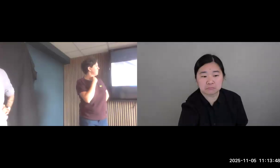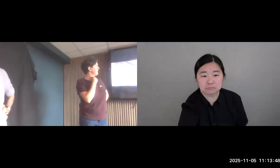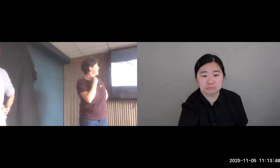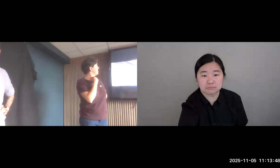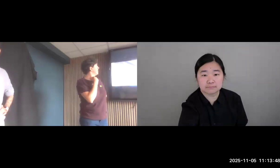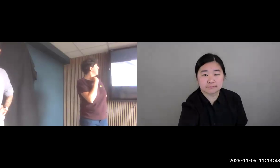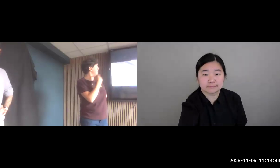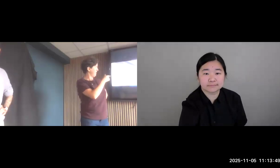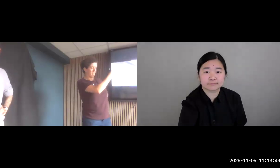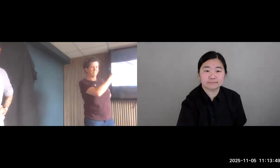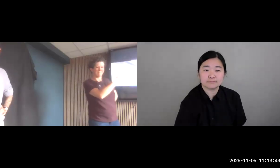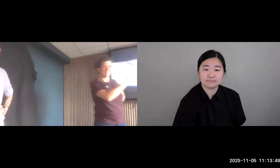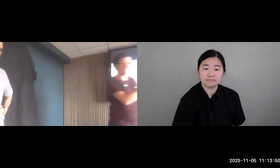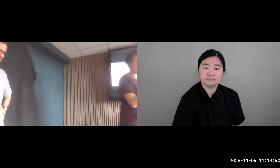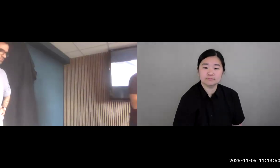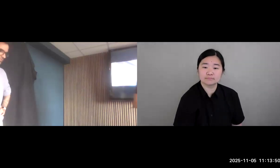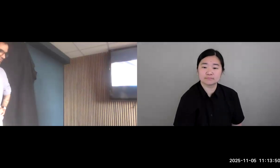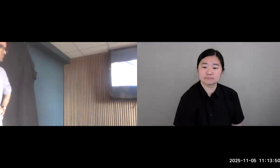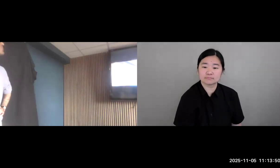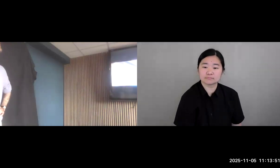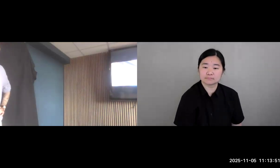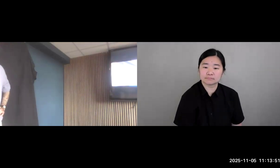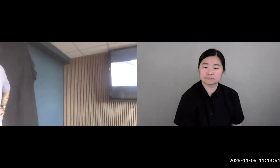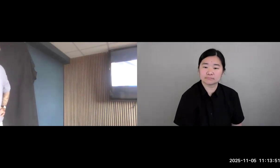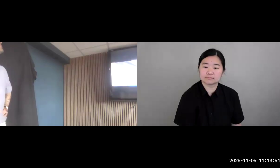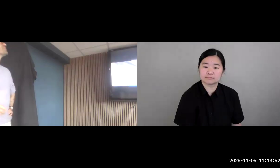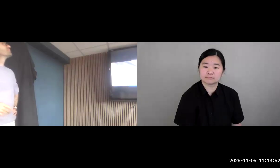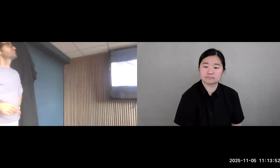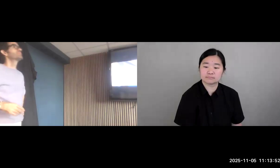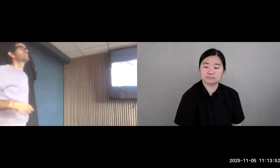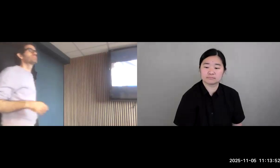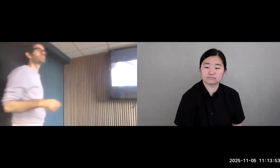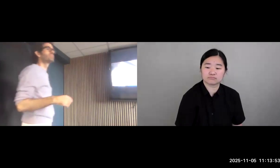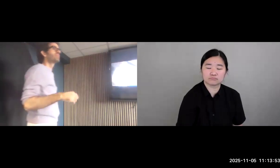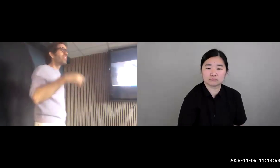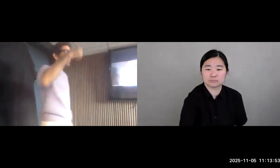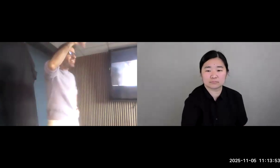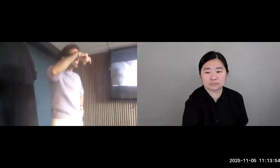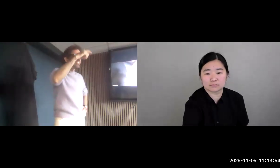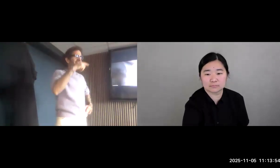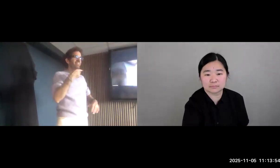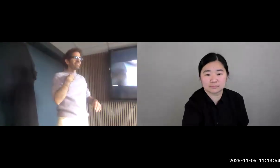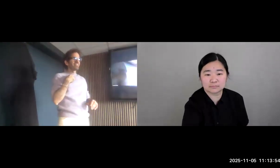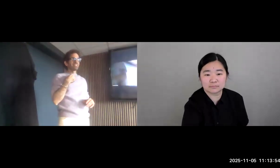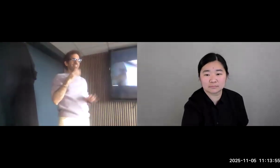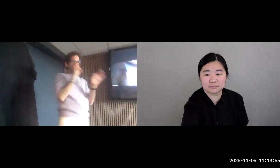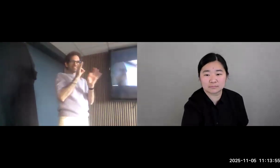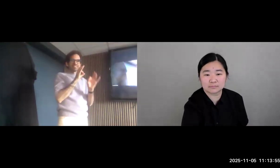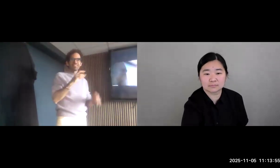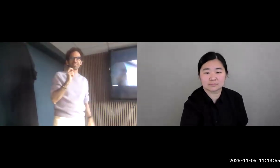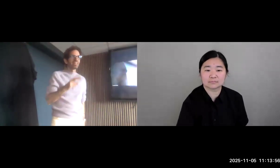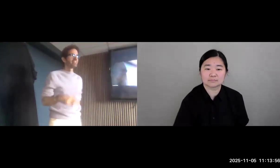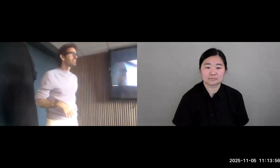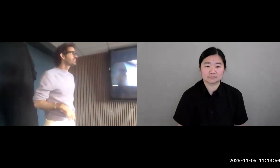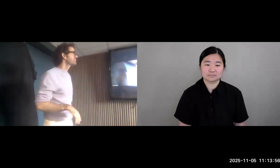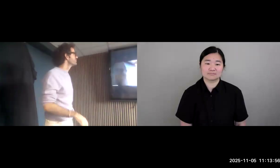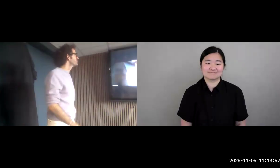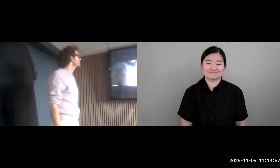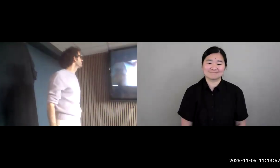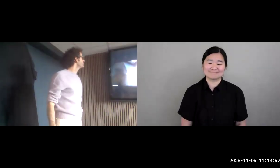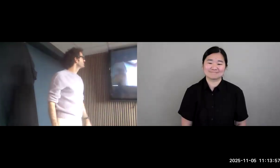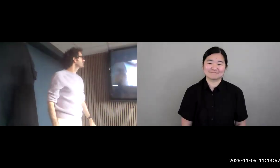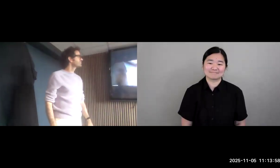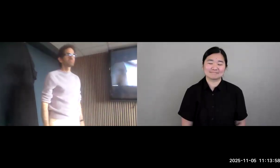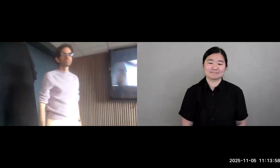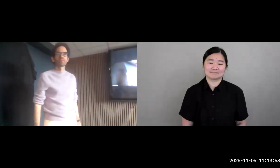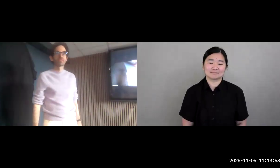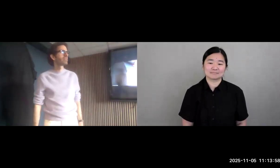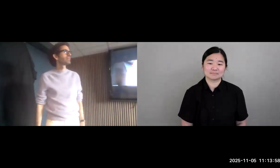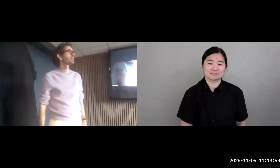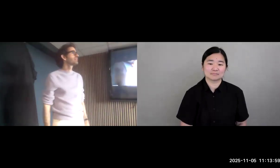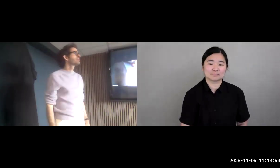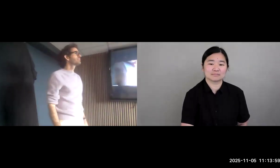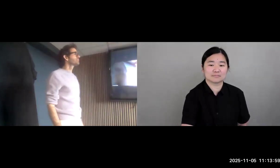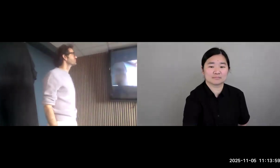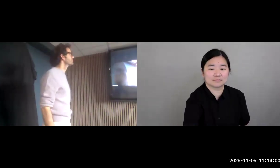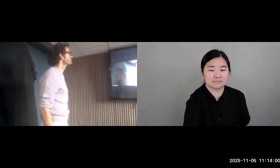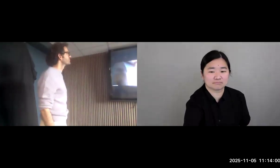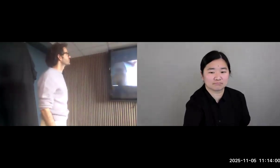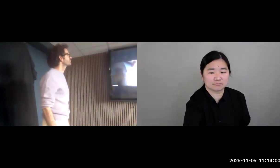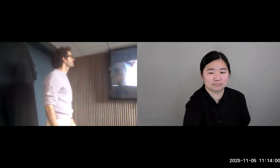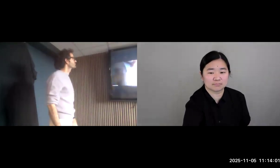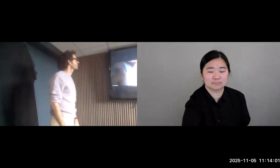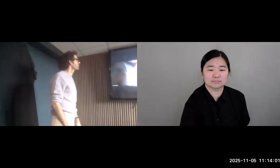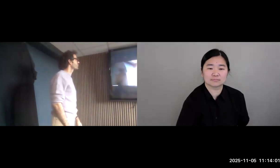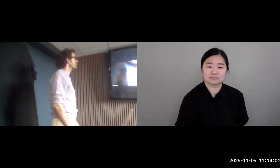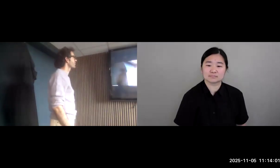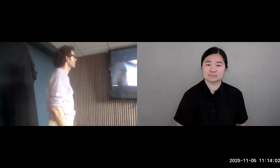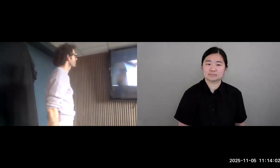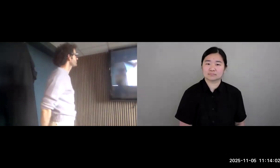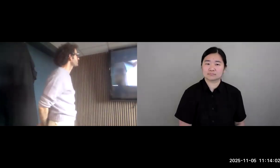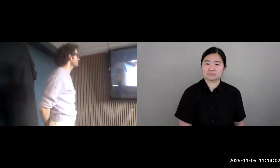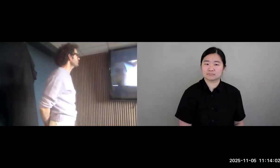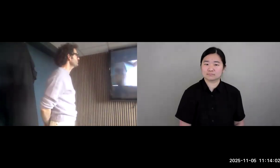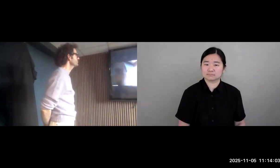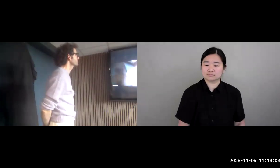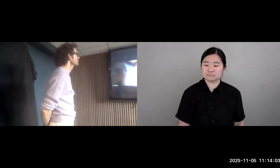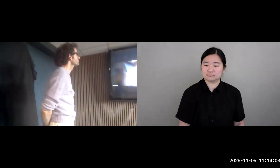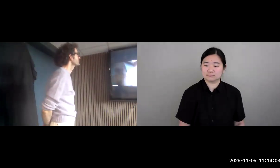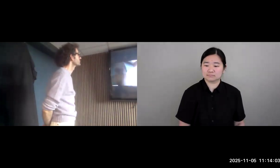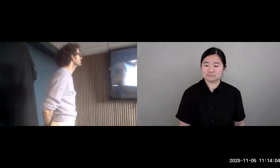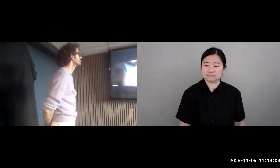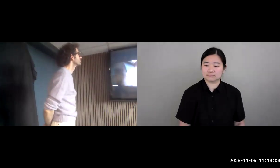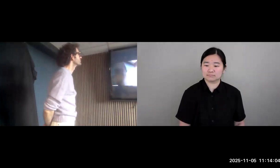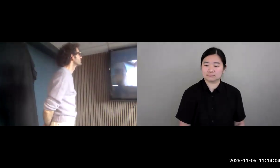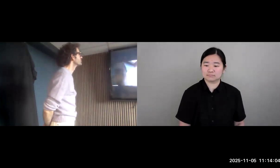Yep. Perfect, we have an interpreter, wonderful.